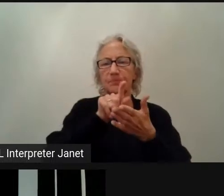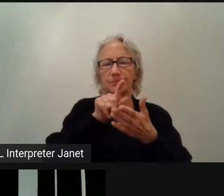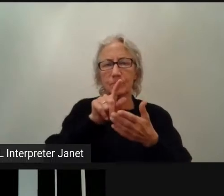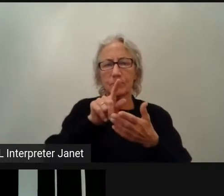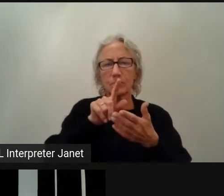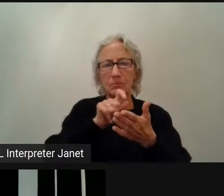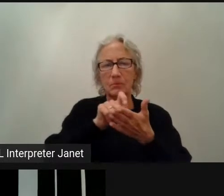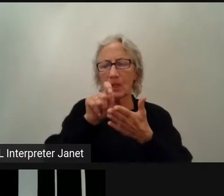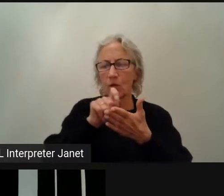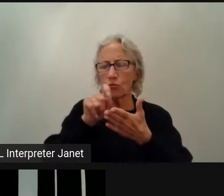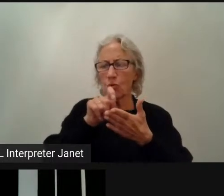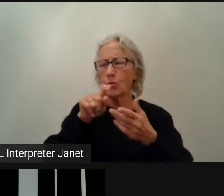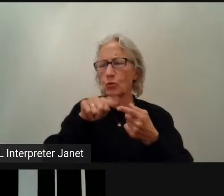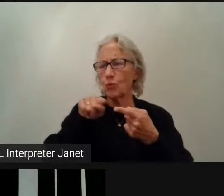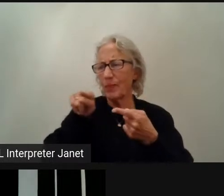navigate pair one of the things I would really like them to do